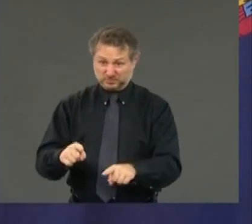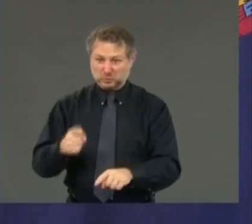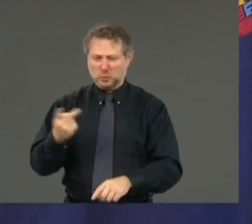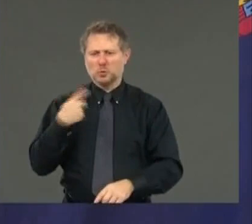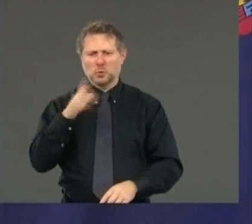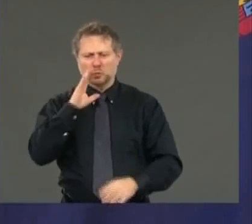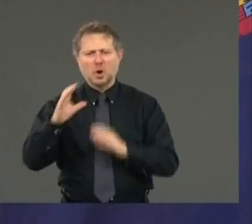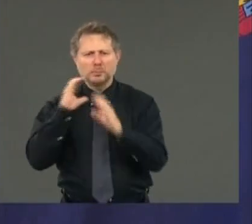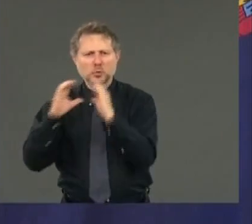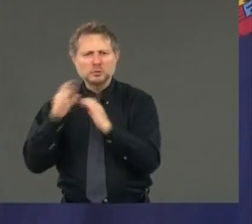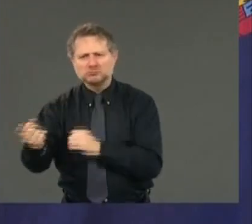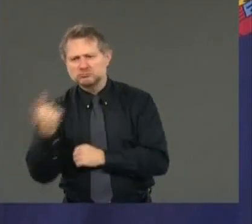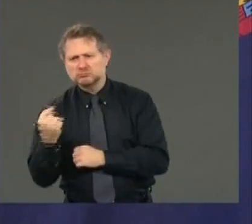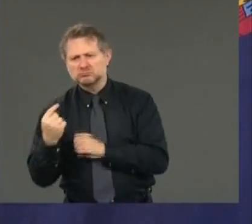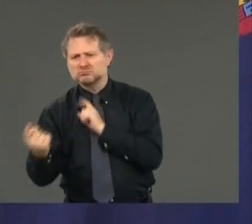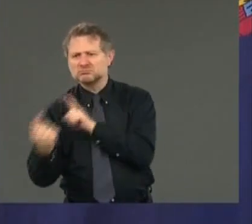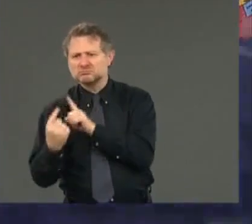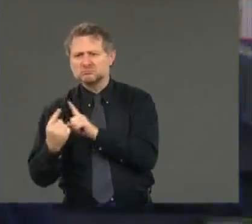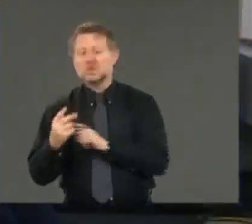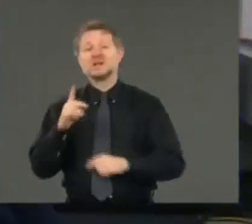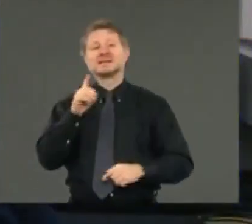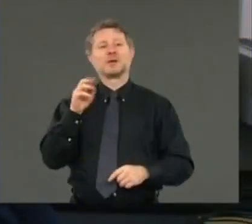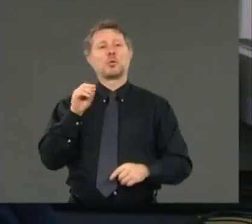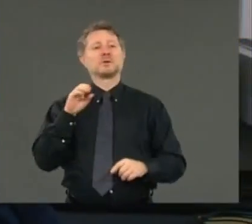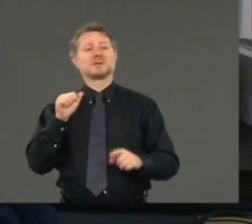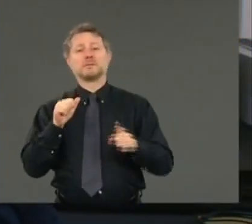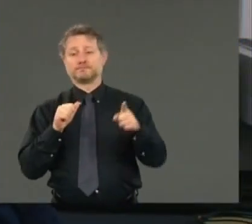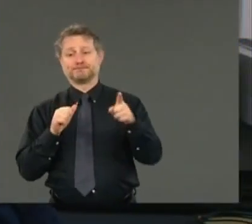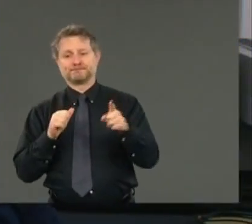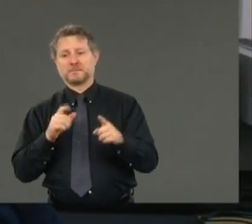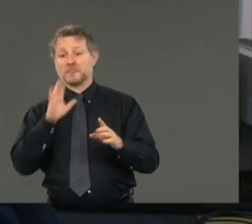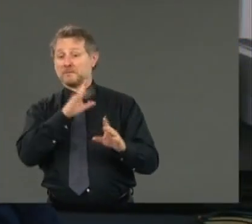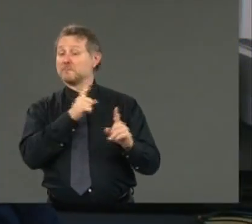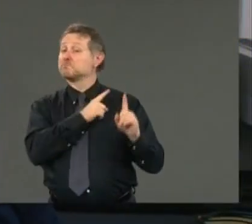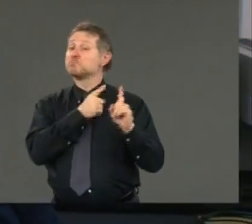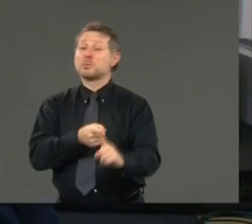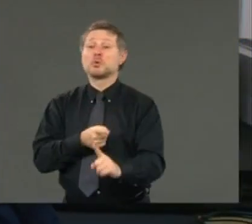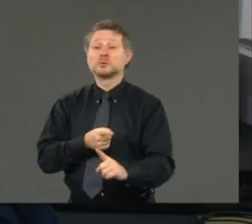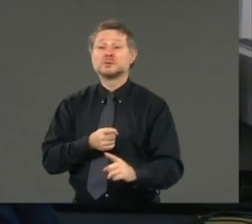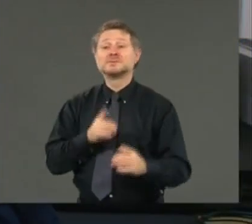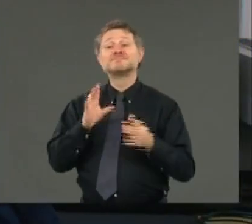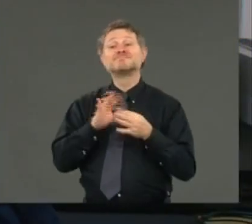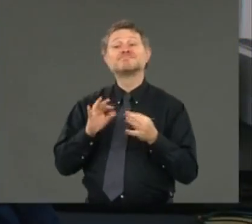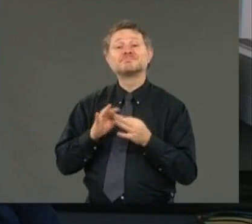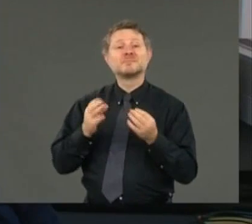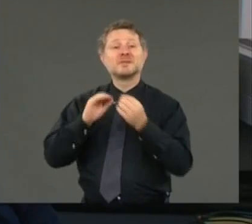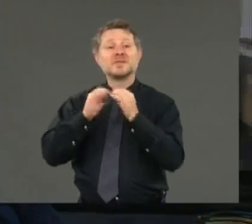IF YOU HAD A SITUATION LIKE THAT, WE WOULD TALK. BUT I THINK THE GOVERNOR'S